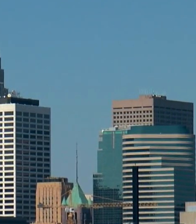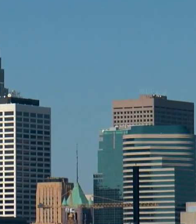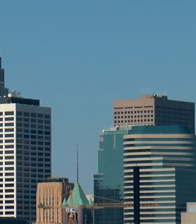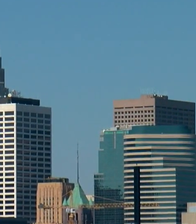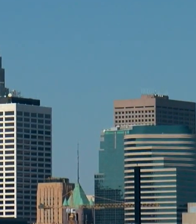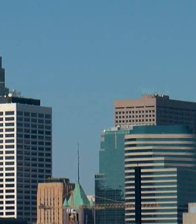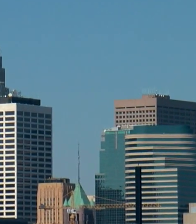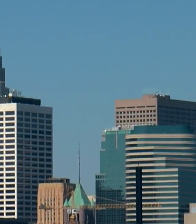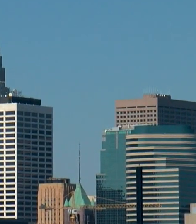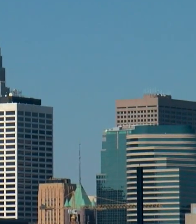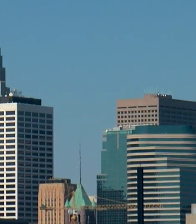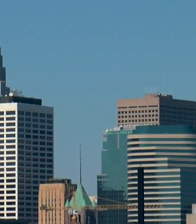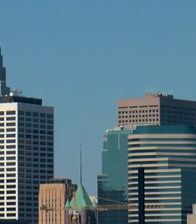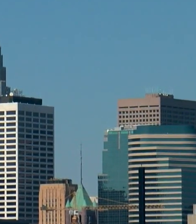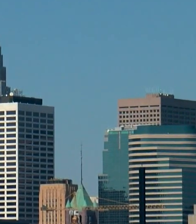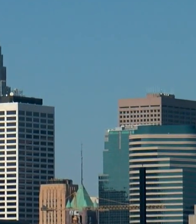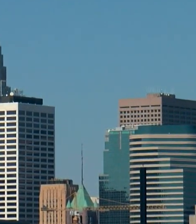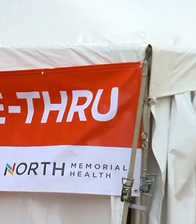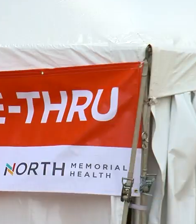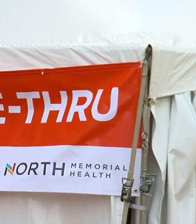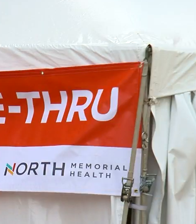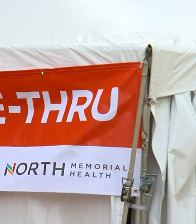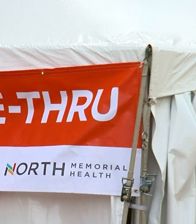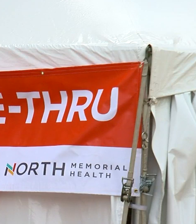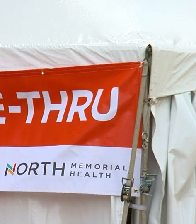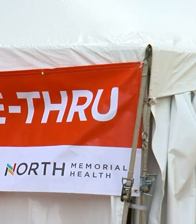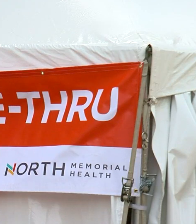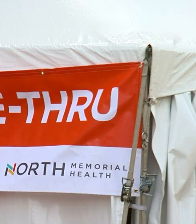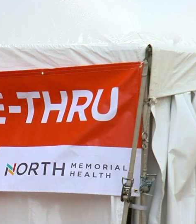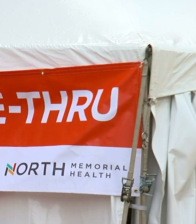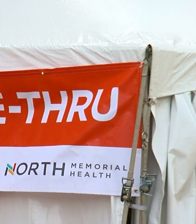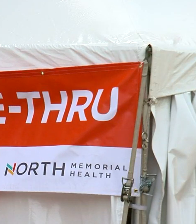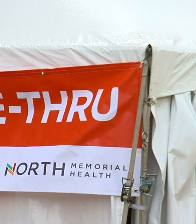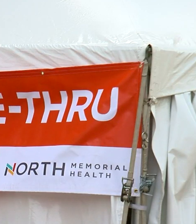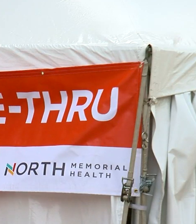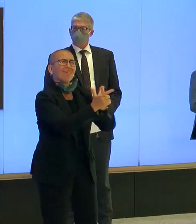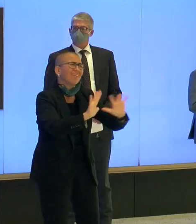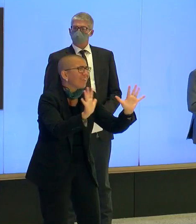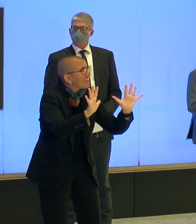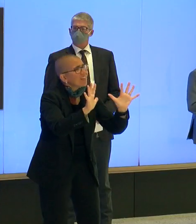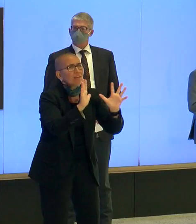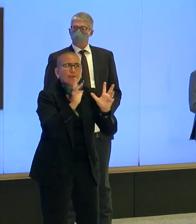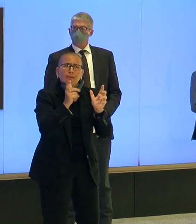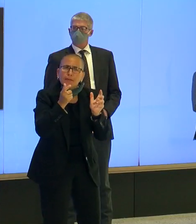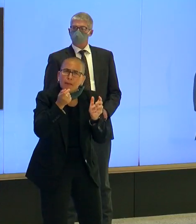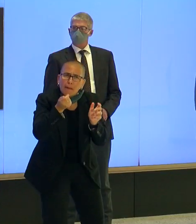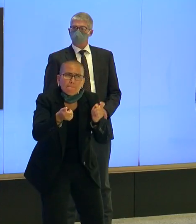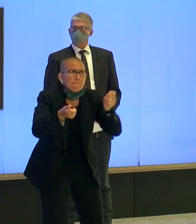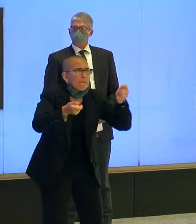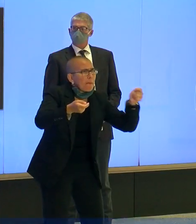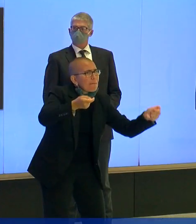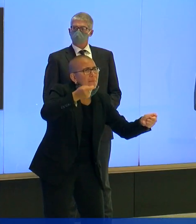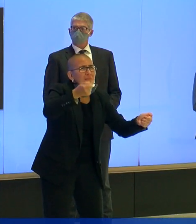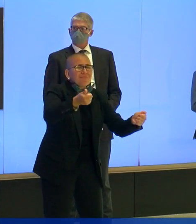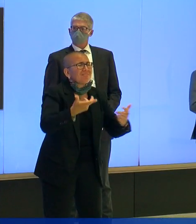RATE IS 4.4 AT THIS POINT. SO WE ARE WATCHING WEEK OVER WEEK. AND Reporter: IN FLORIDA, THE NUMBER WAS THREE TIMES THAT MONDAY GOVERNOR WALT SAYS HE